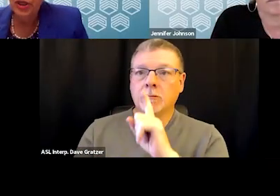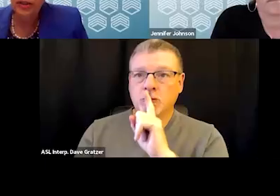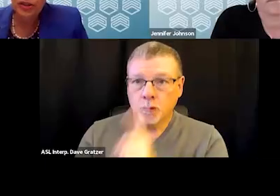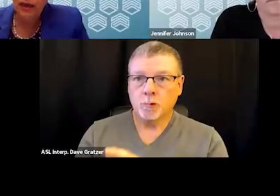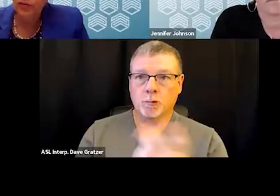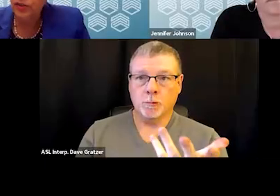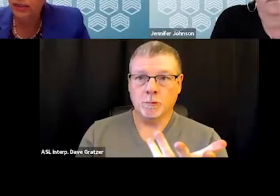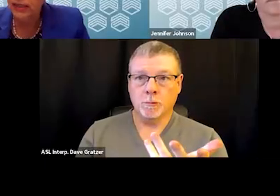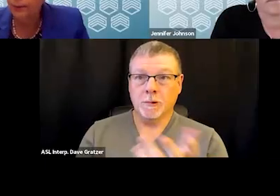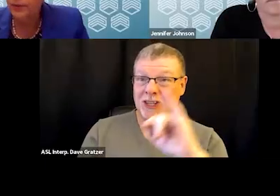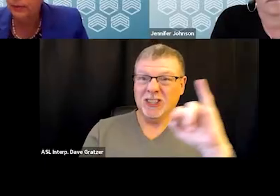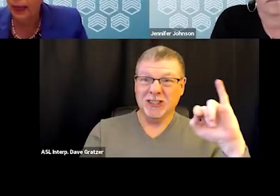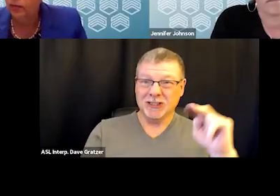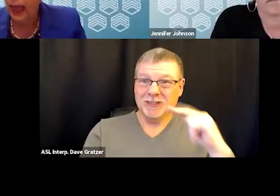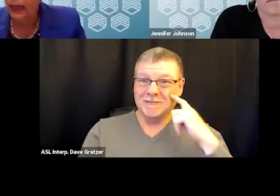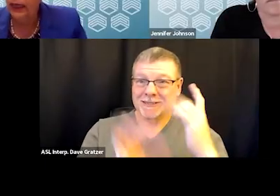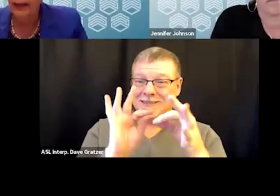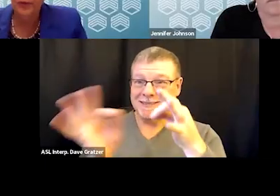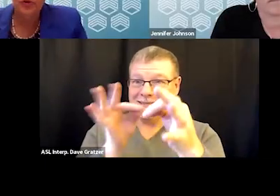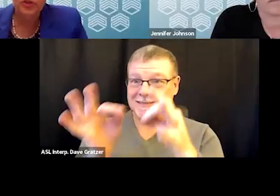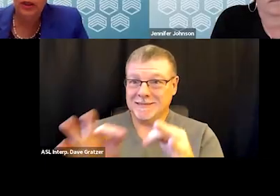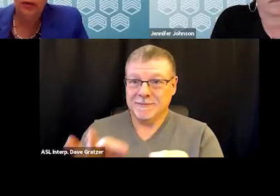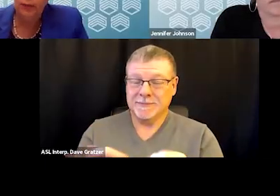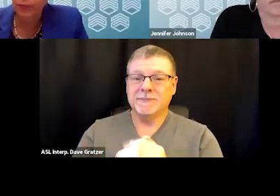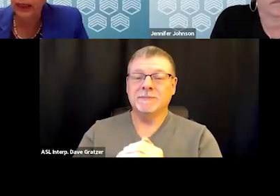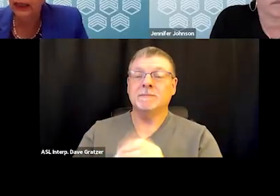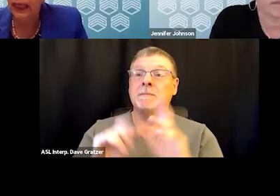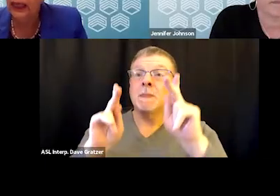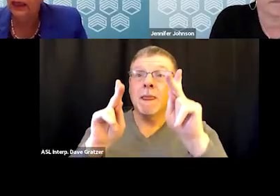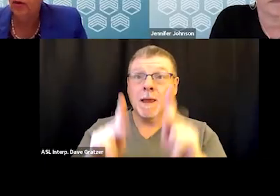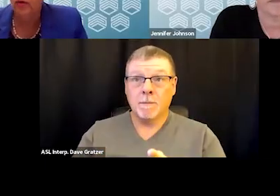Um, Jenny just gave you some examples about that, um, the person, um, being king